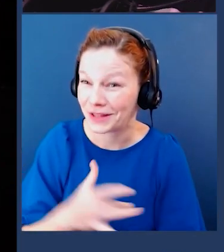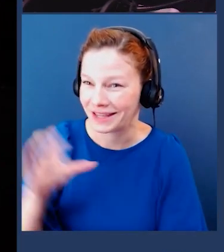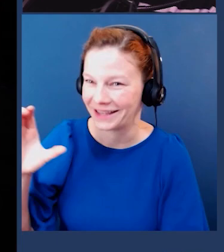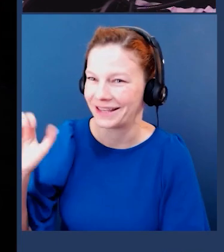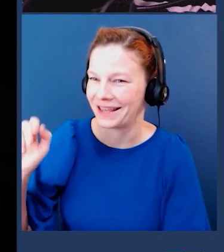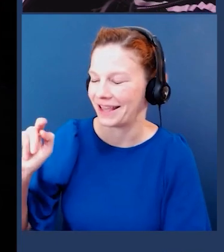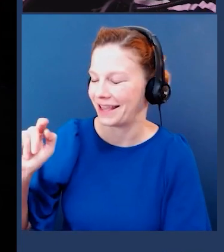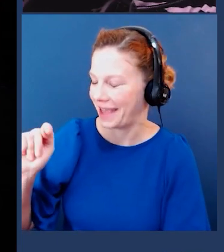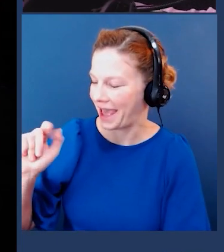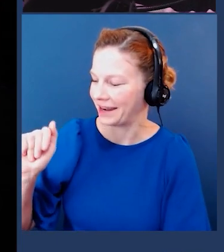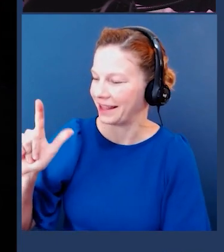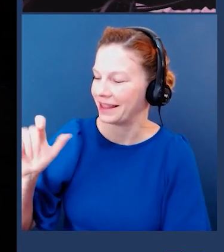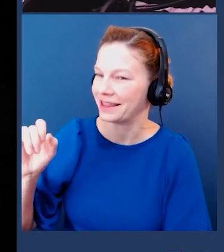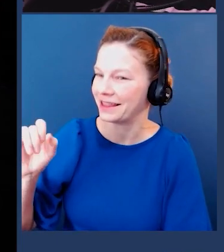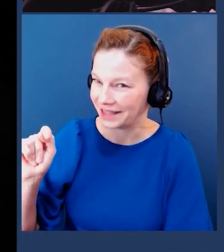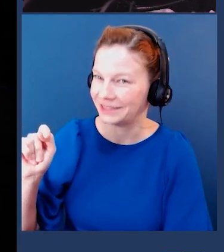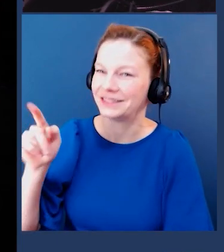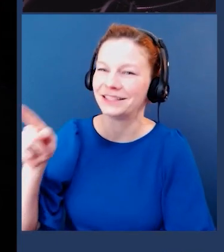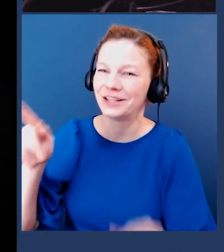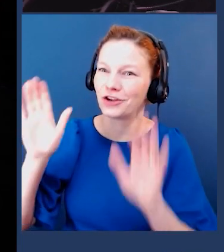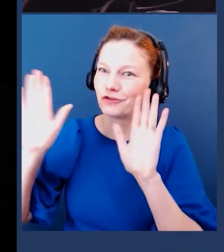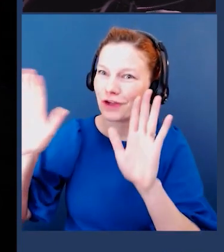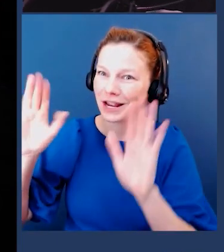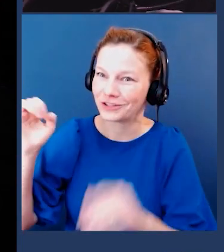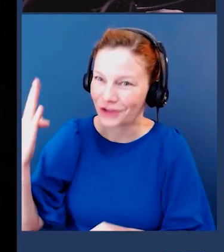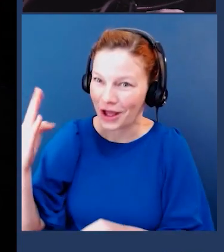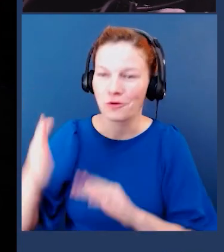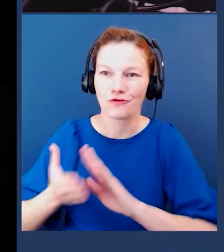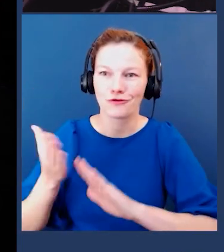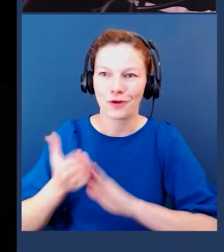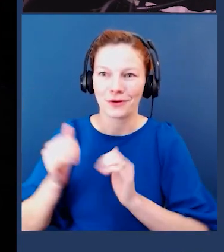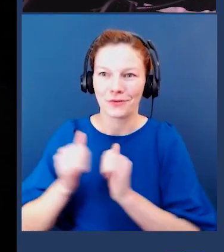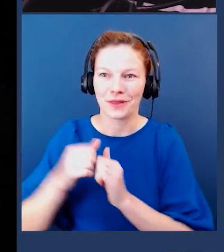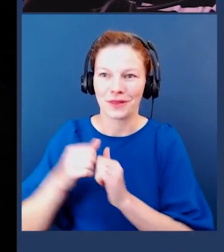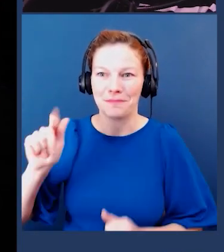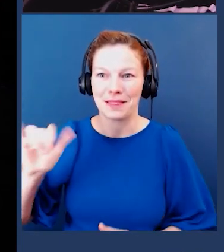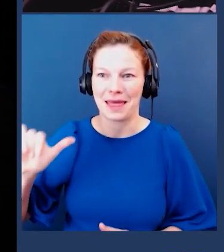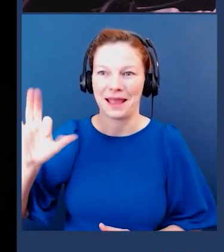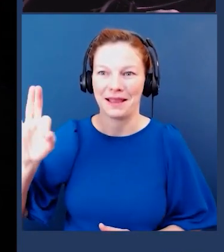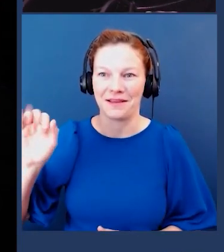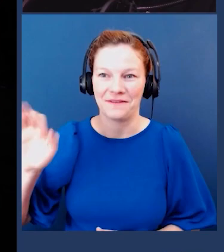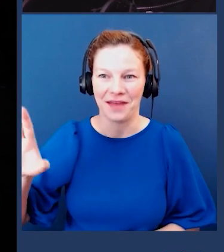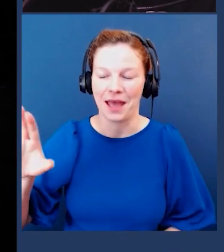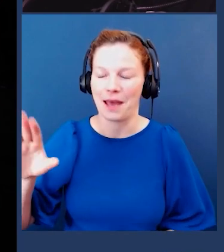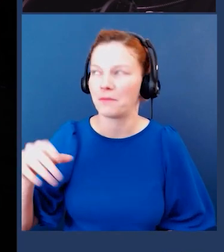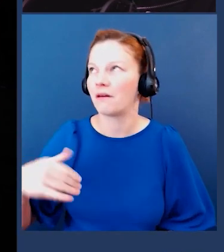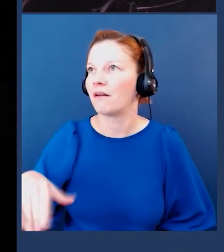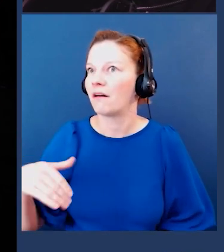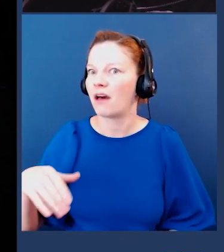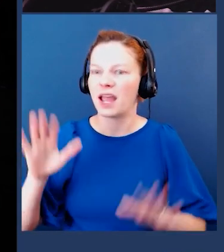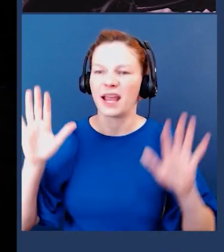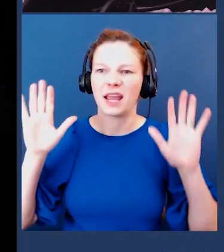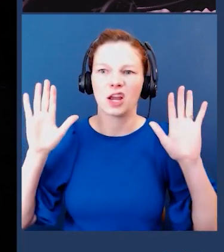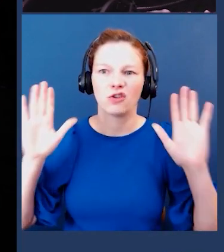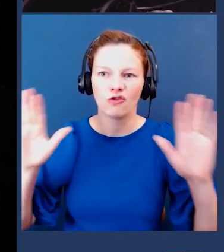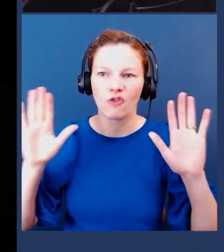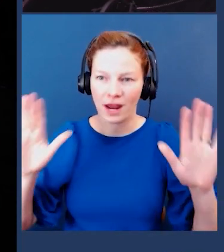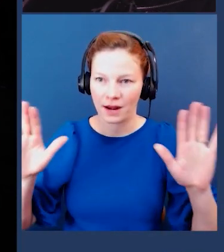They're running entirely on PlayFab. We've built the backend with them and they have an incredible, you know, arena combat and rendering engine.